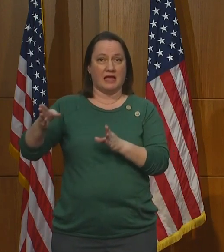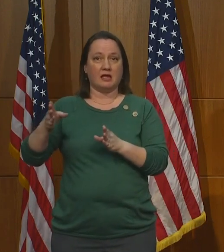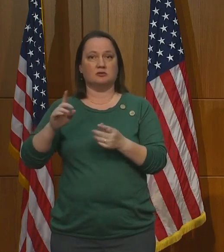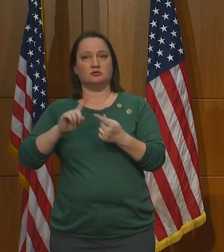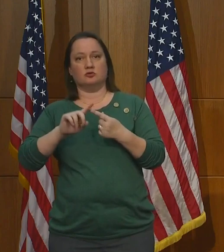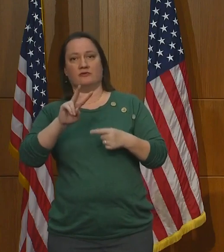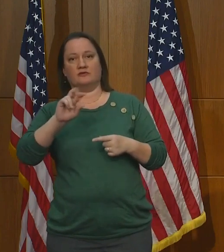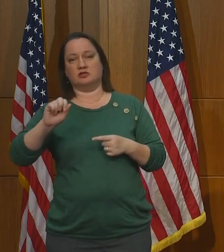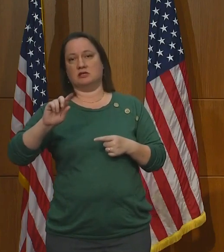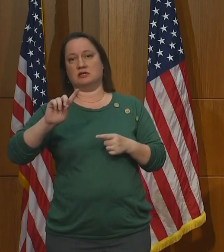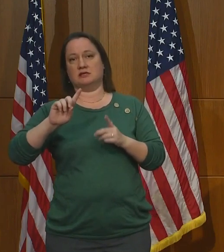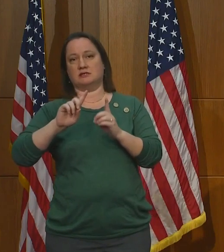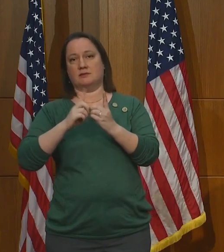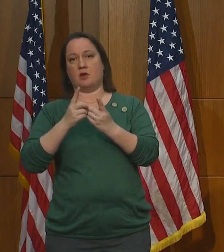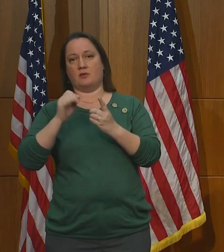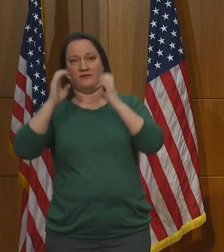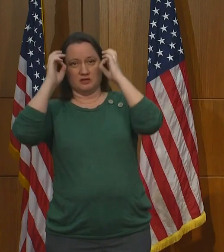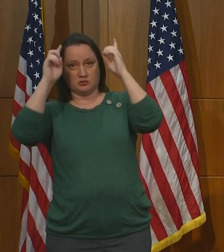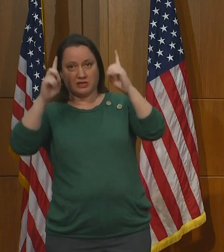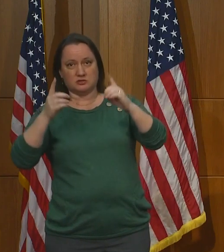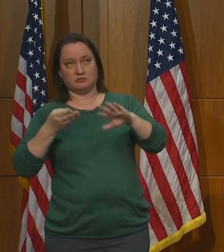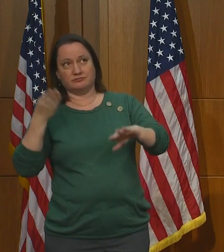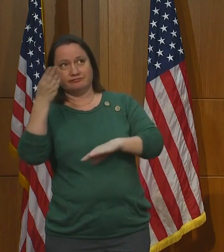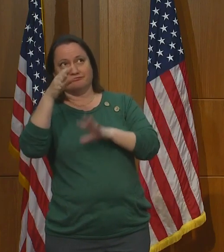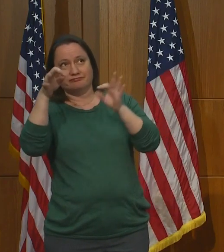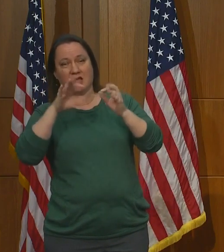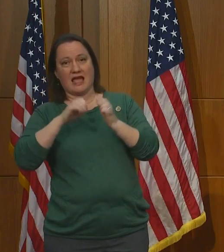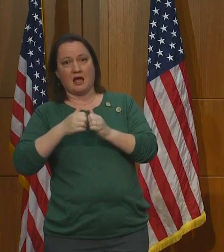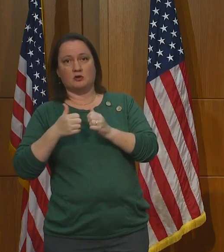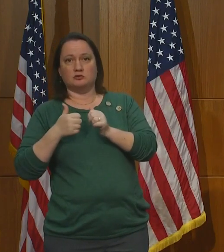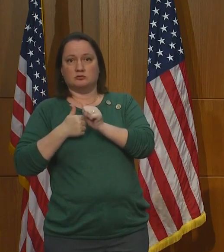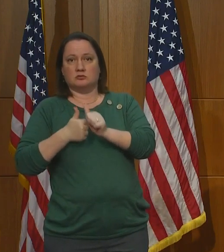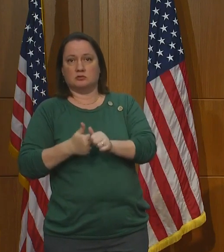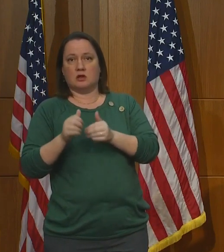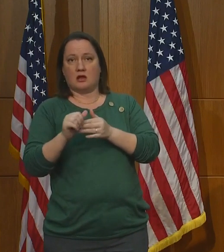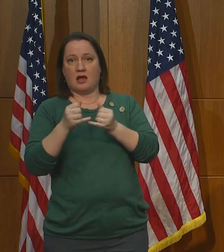THE VIRGINIA DEPARTMENT OF EDUCATION OUTLINED AND HOW